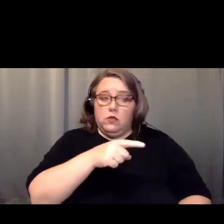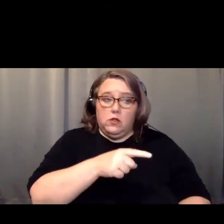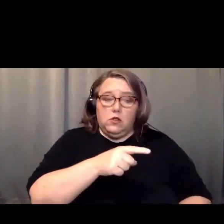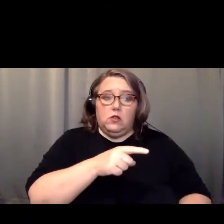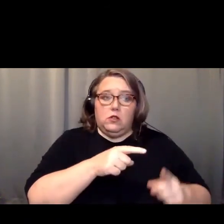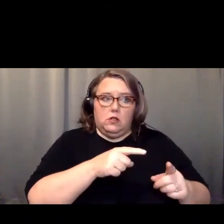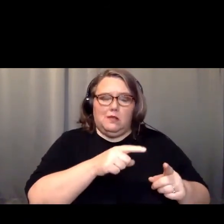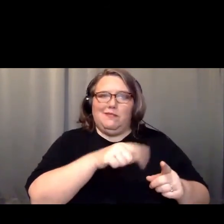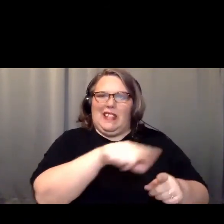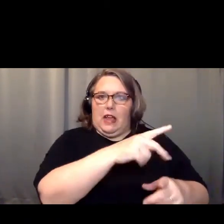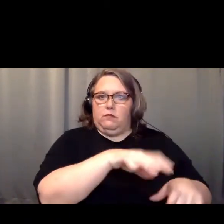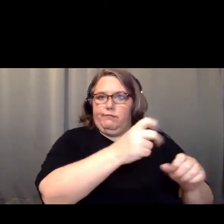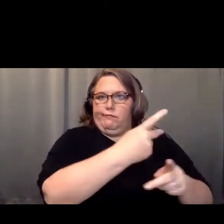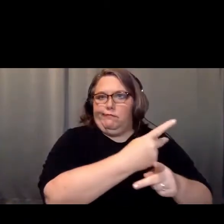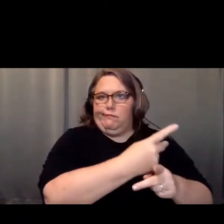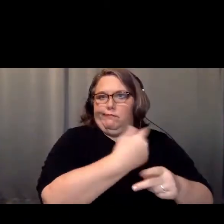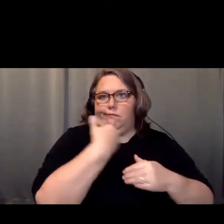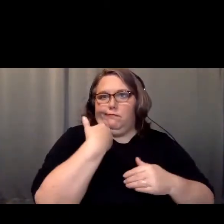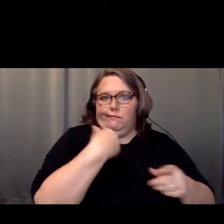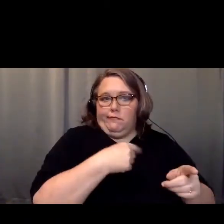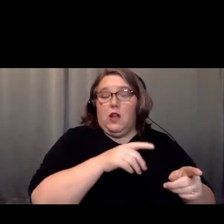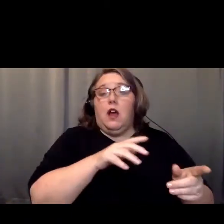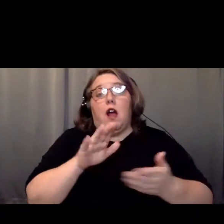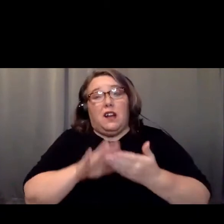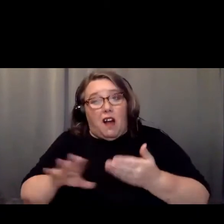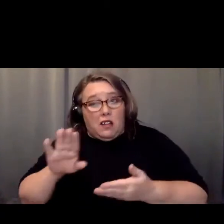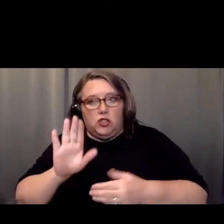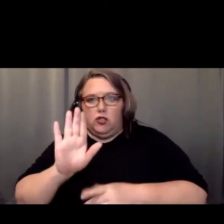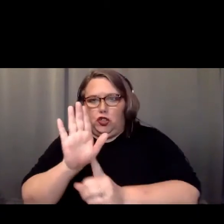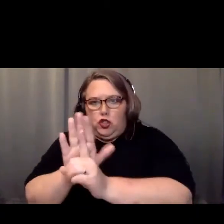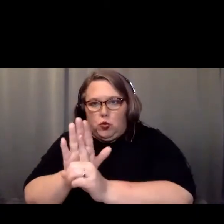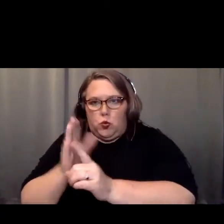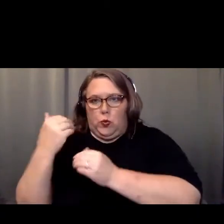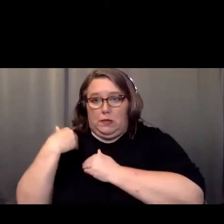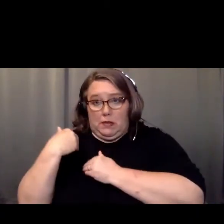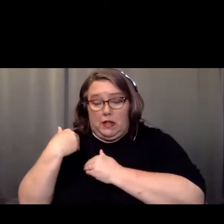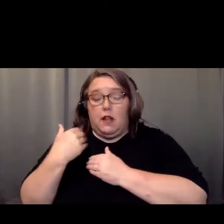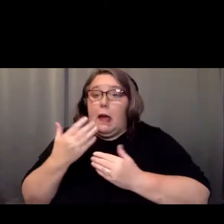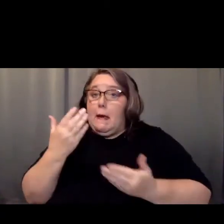is your responsibility to get accommodations, even if your professors know that you have a disability,